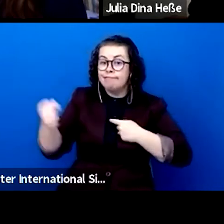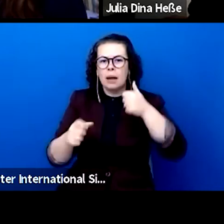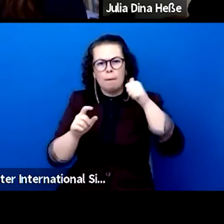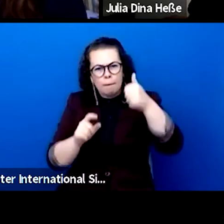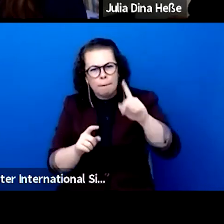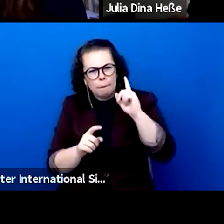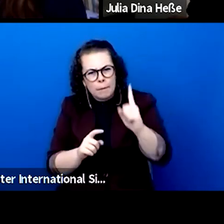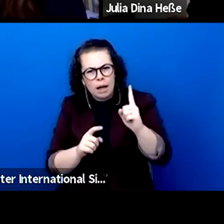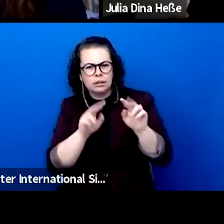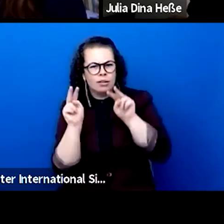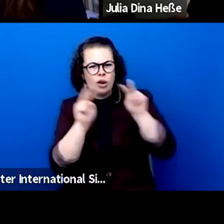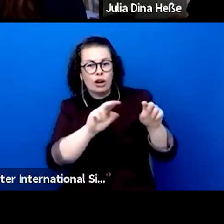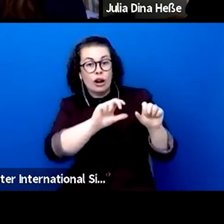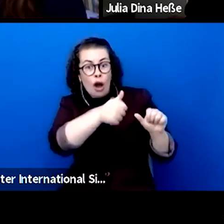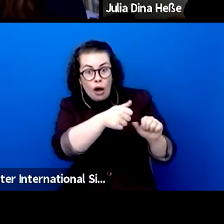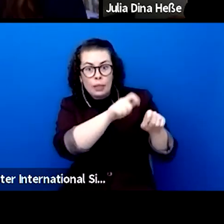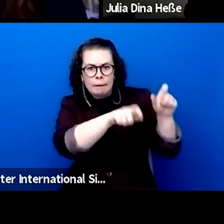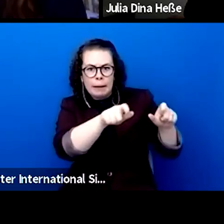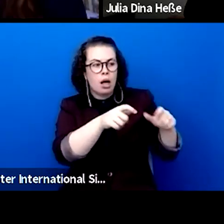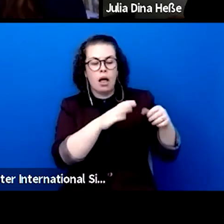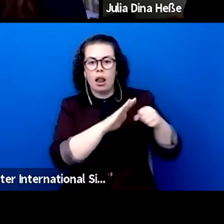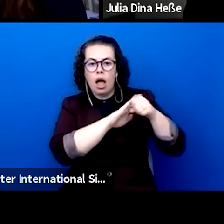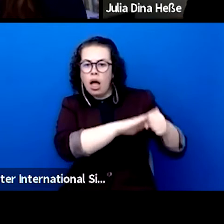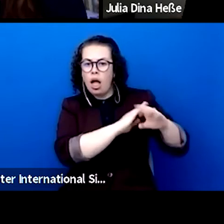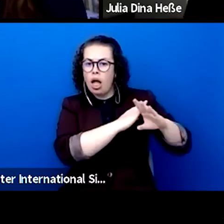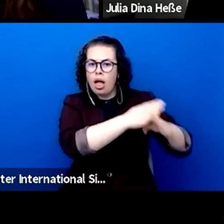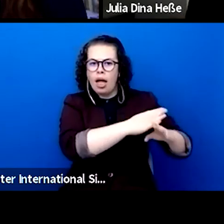the tools that they need. We can work with mentorship programmes, we can work with